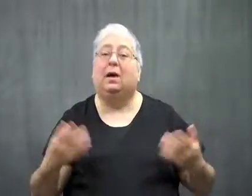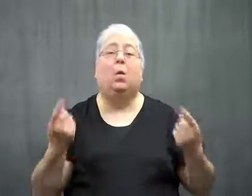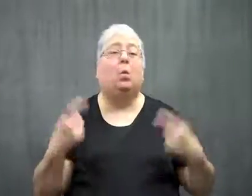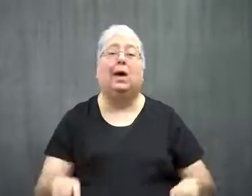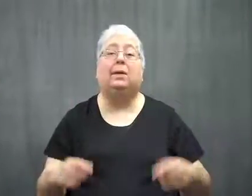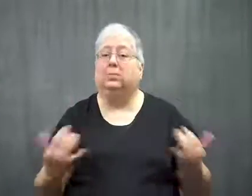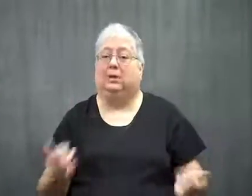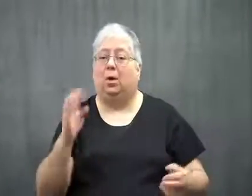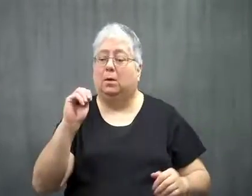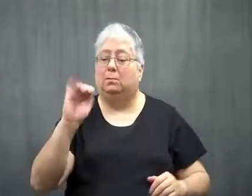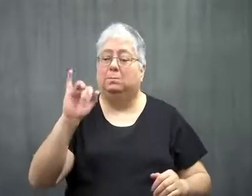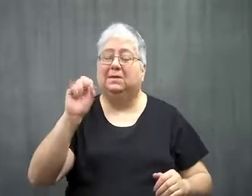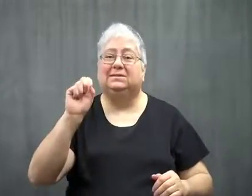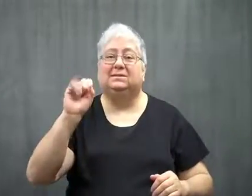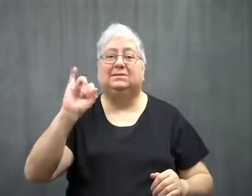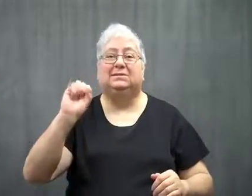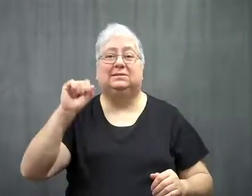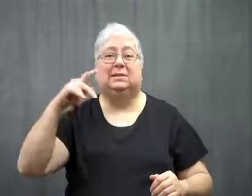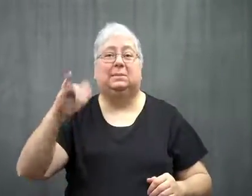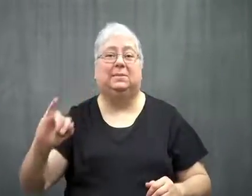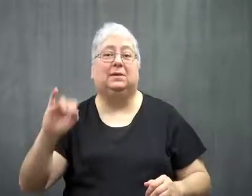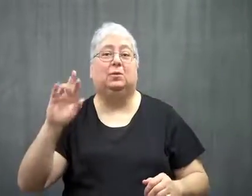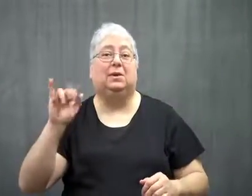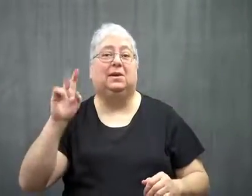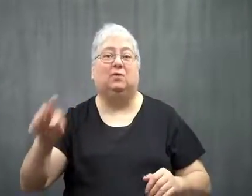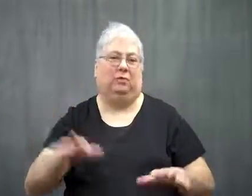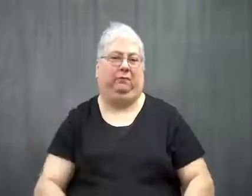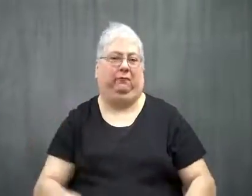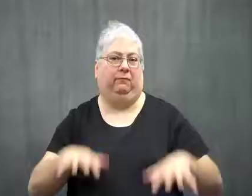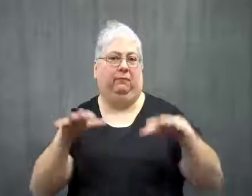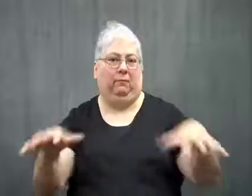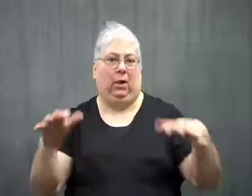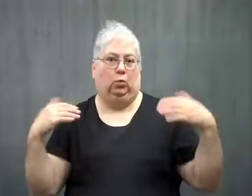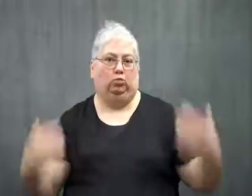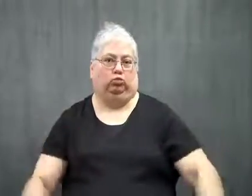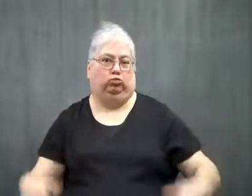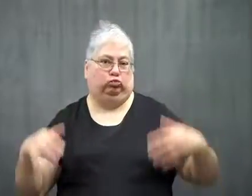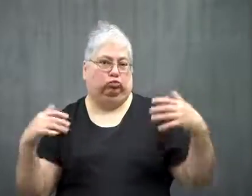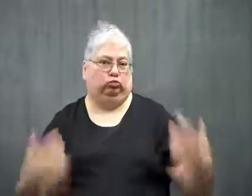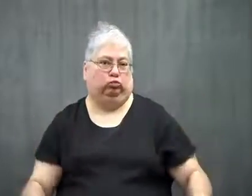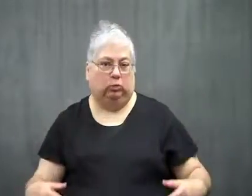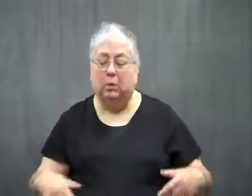The Mississippi River is now flooding tremendously.